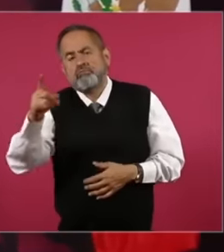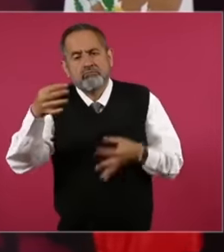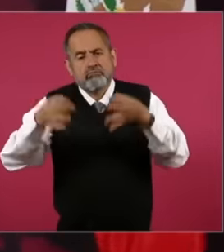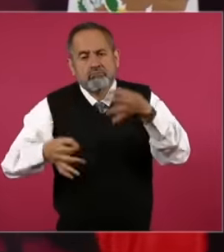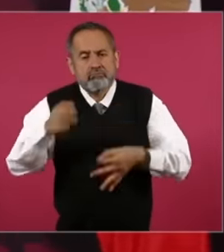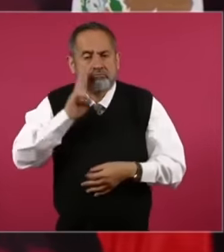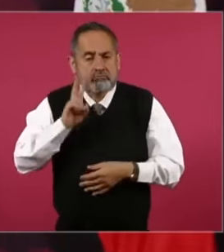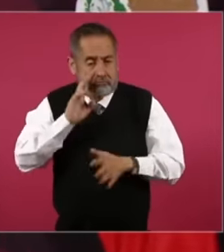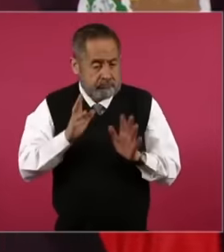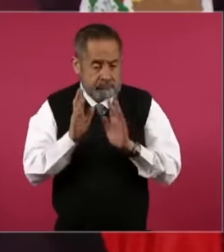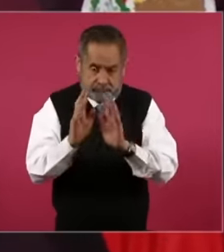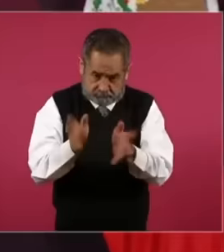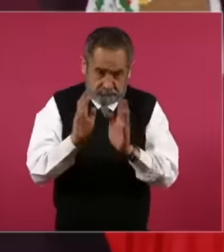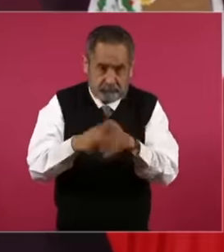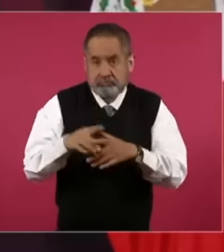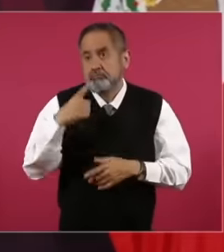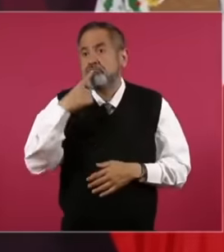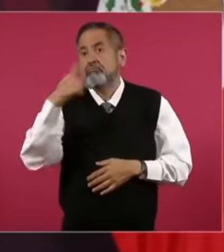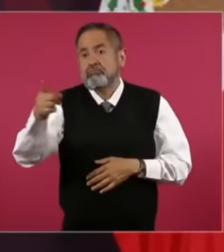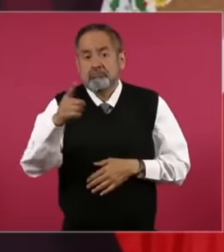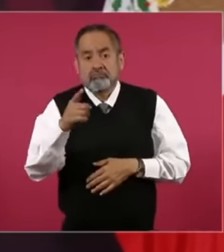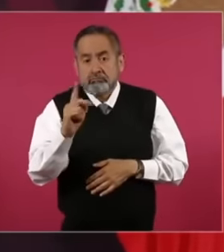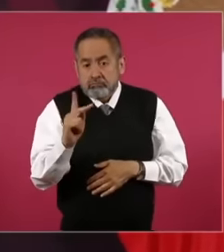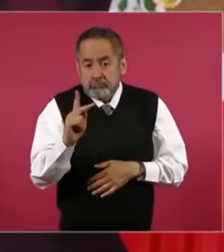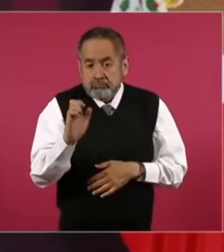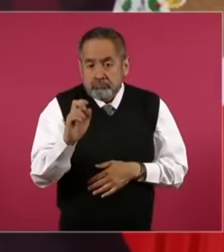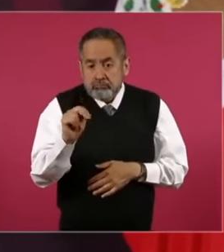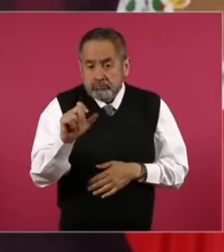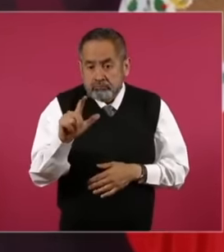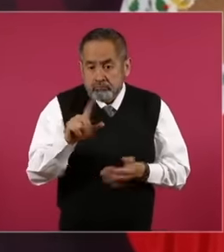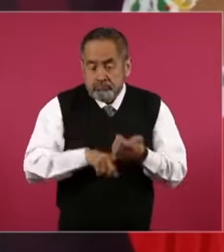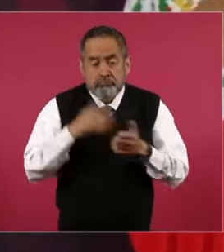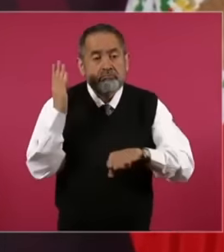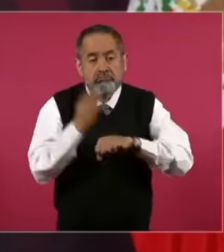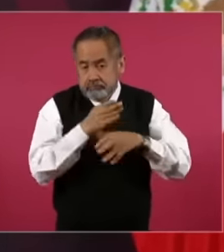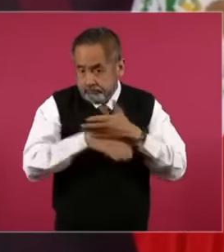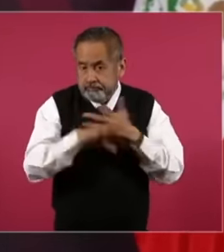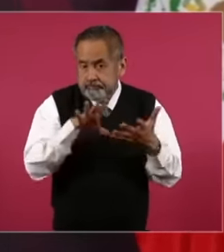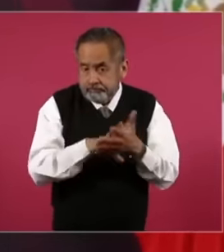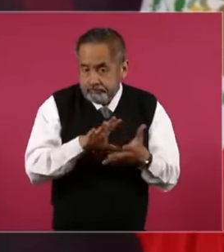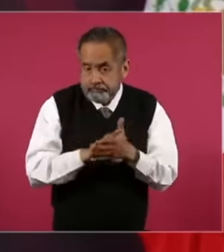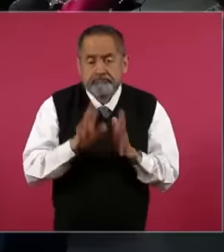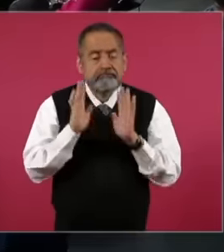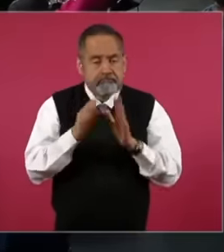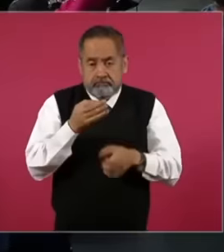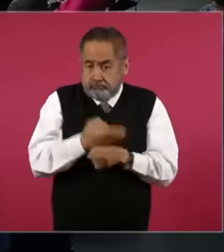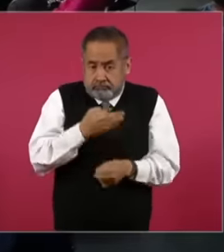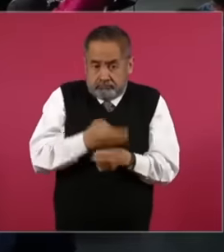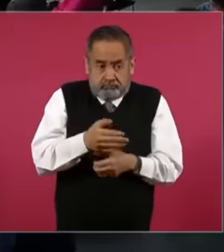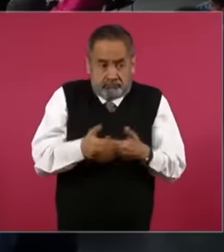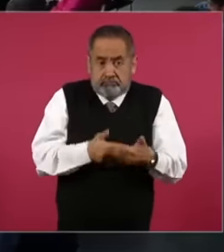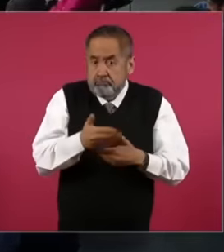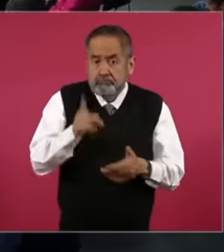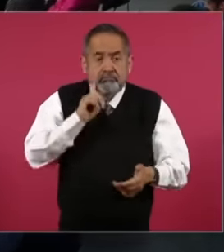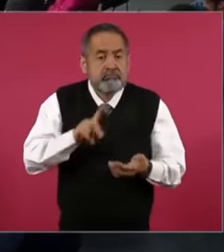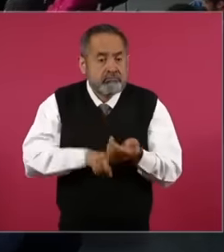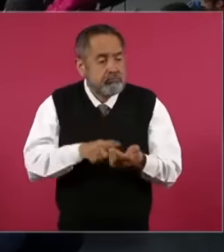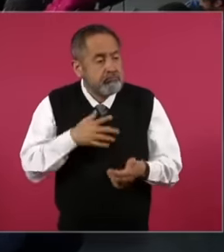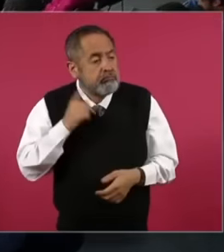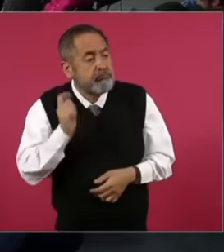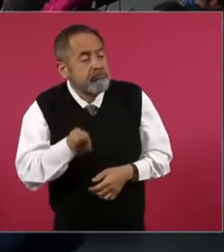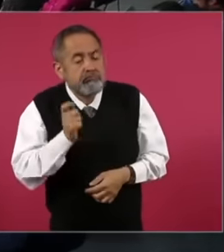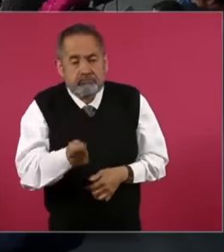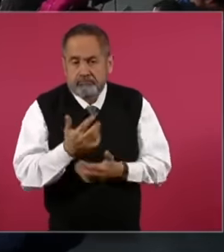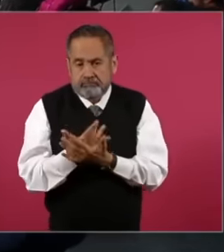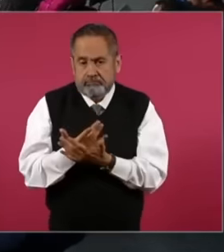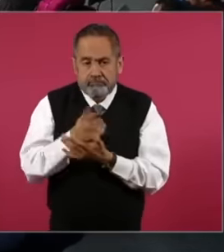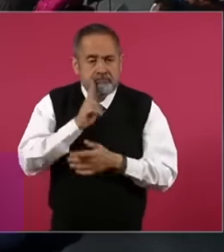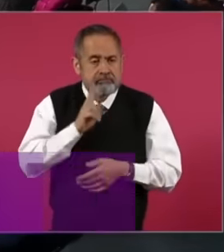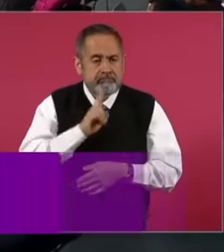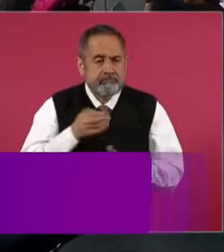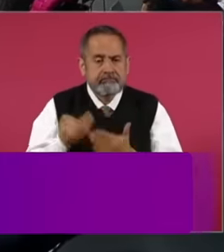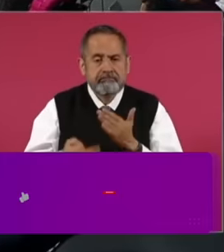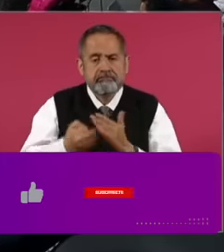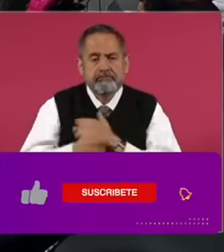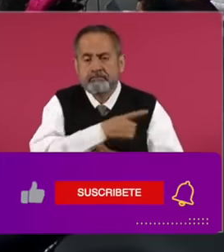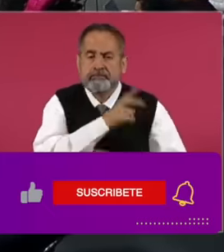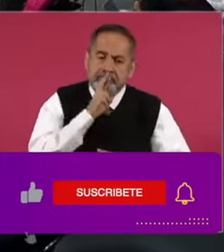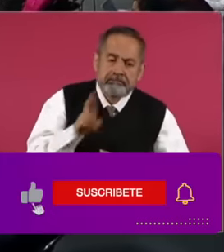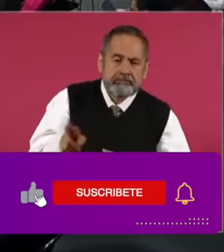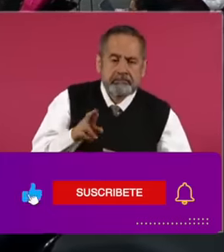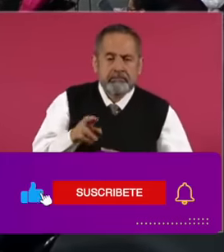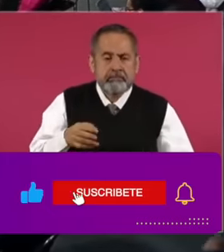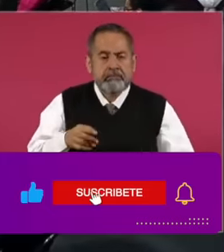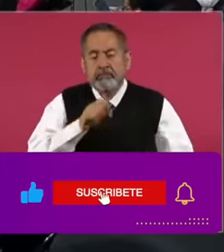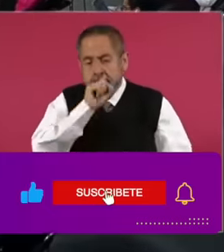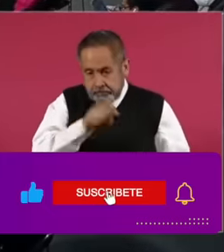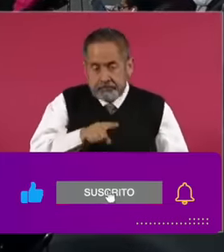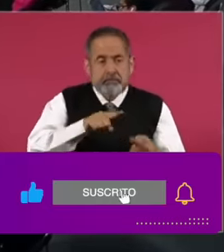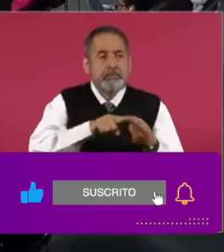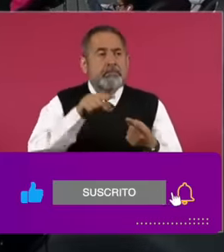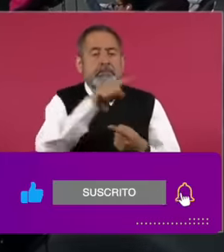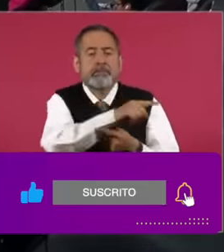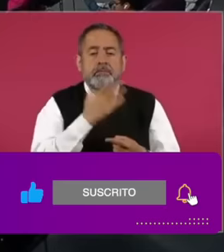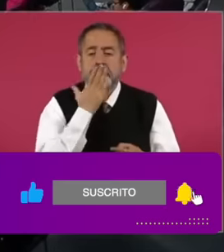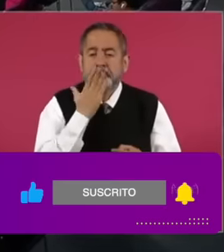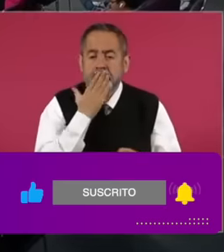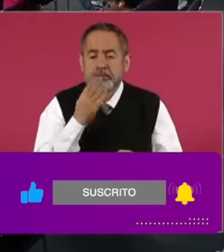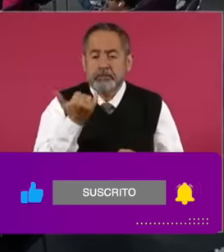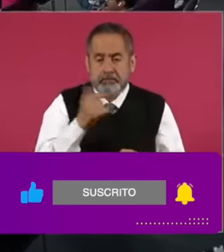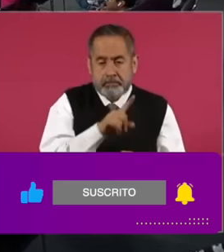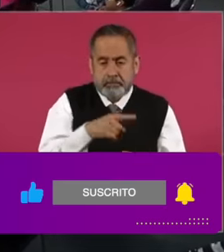there is a criminal complaint that is being processed both in Sonora and in the